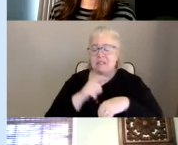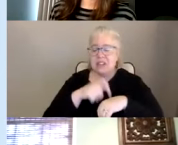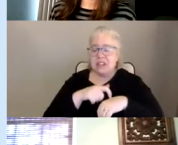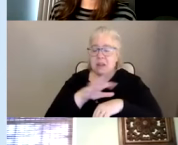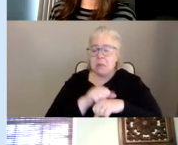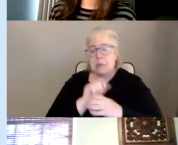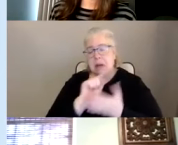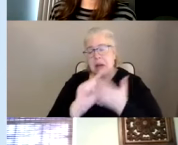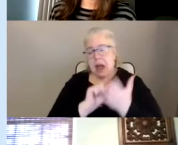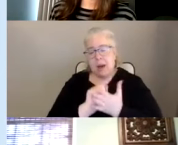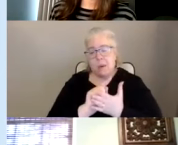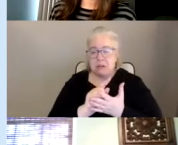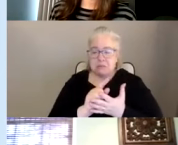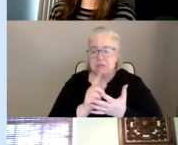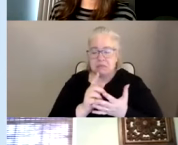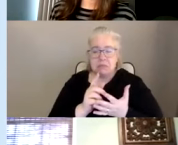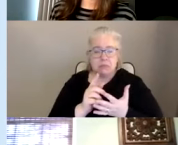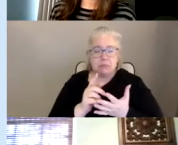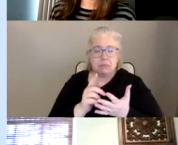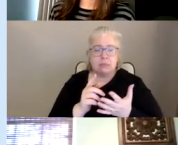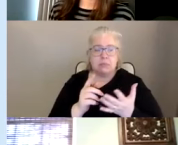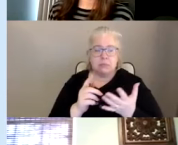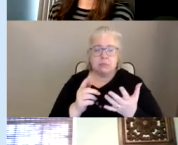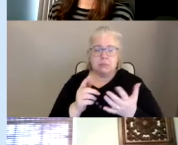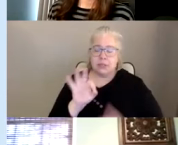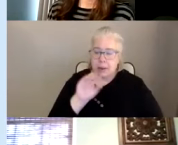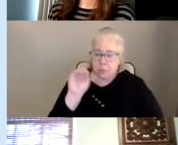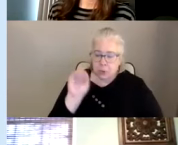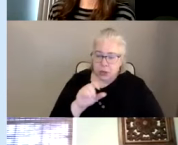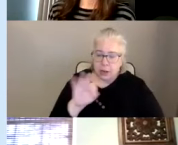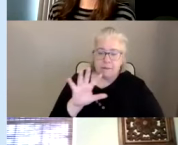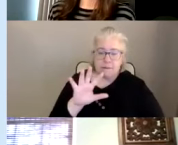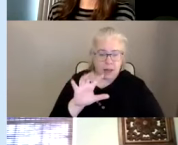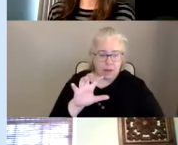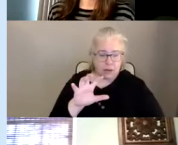Again same line of thought, 9% of those appointments,